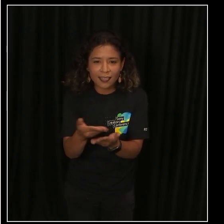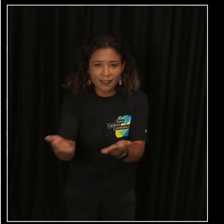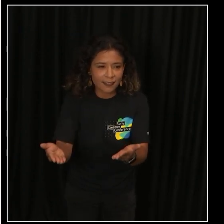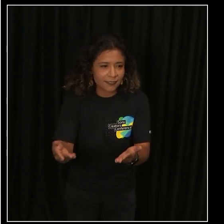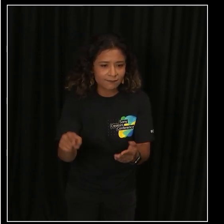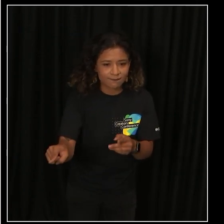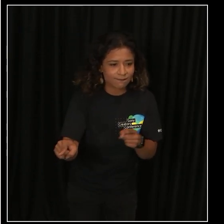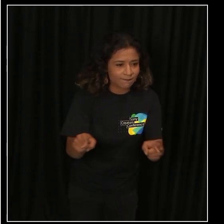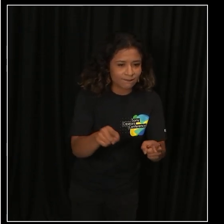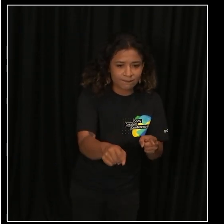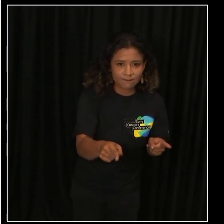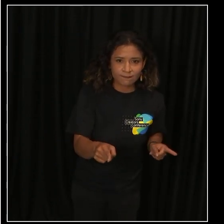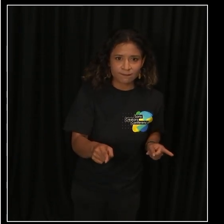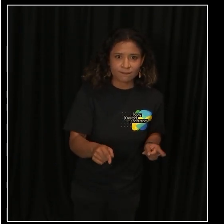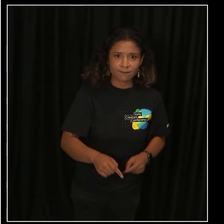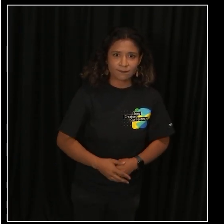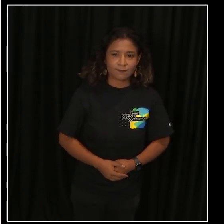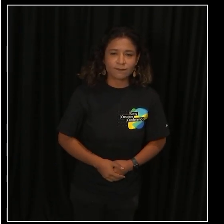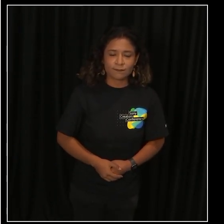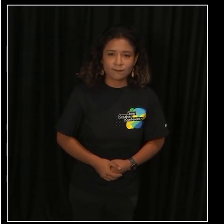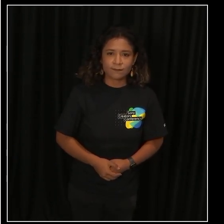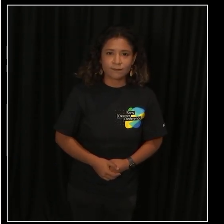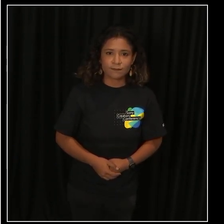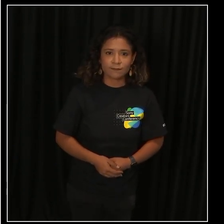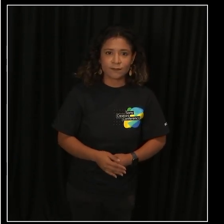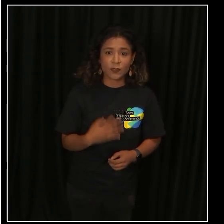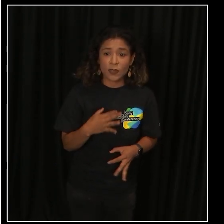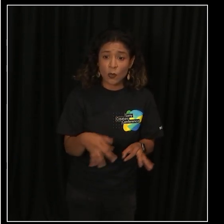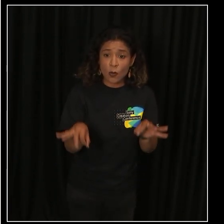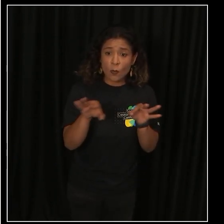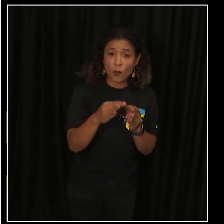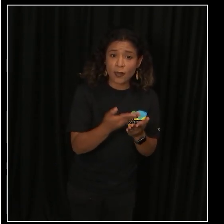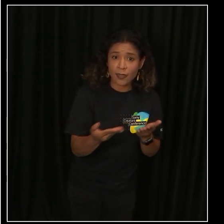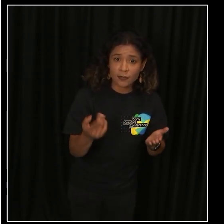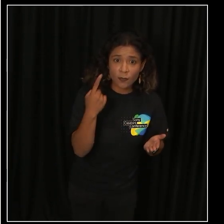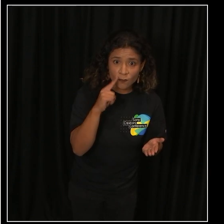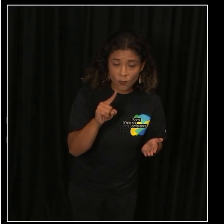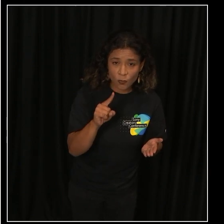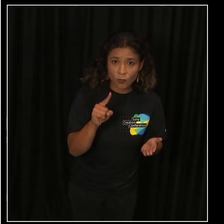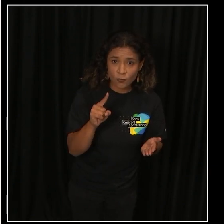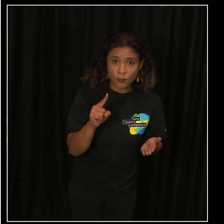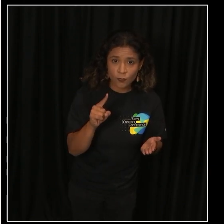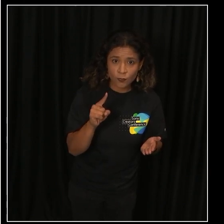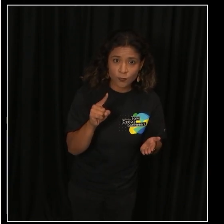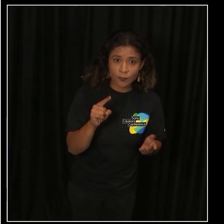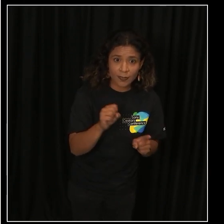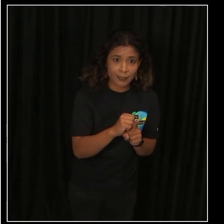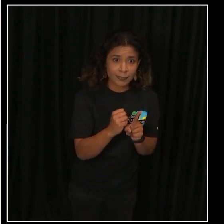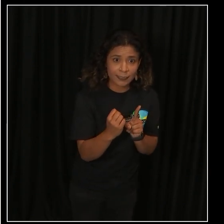We float important items on the foot, where they can be easily seen while driving.